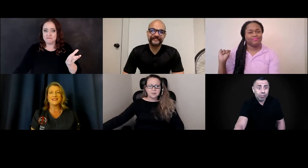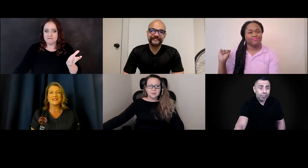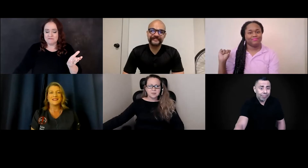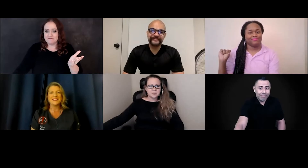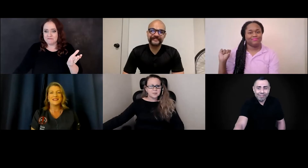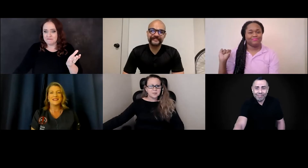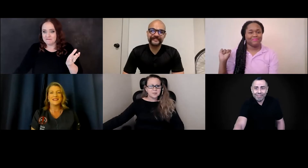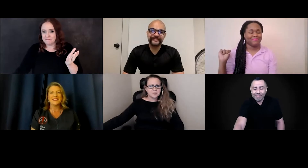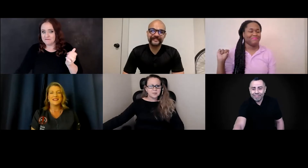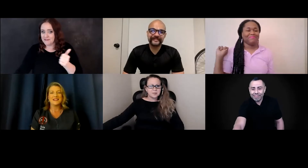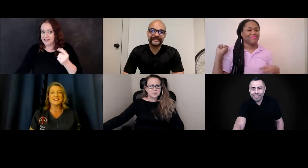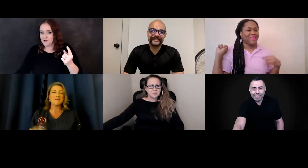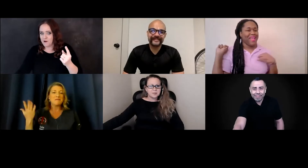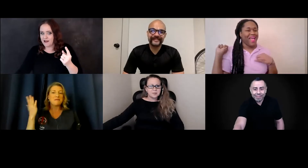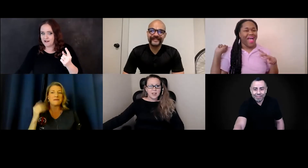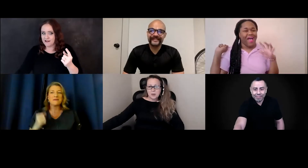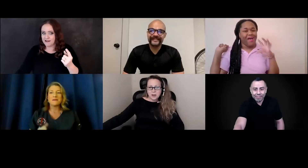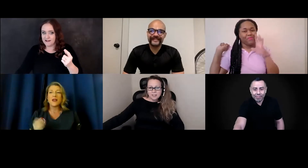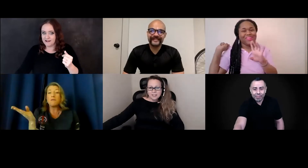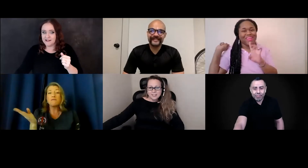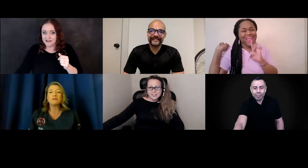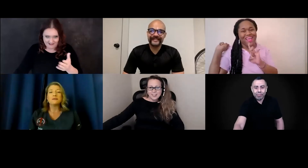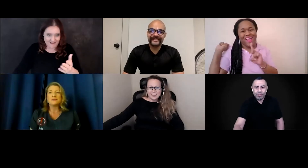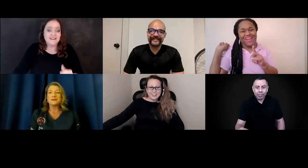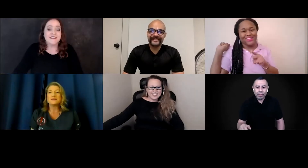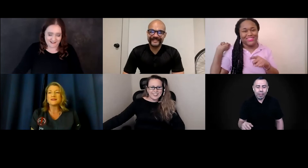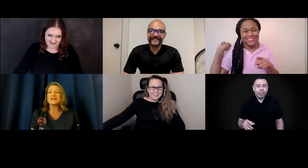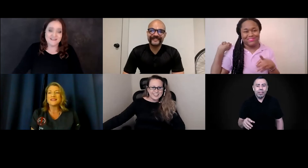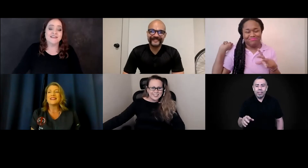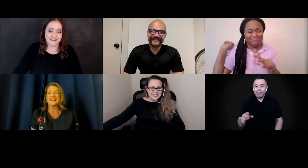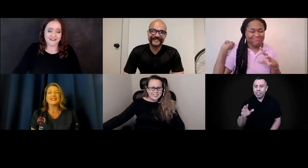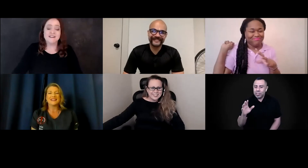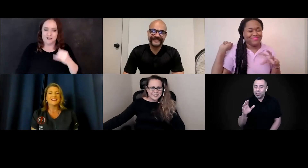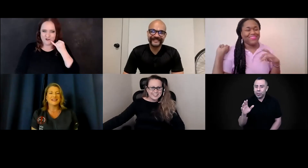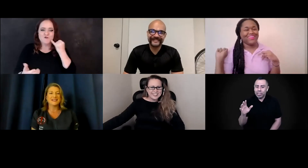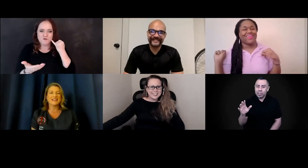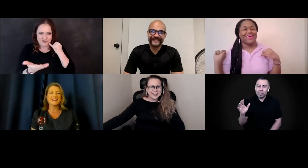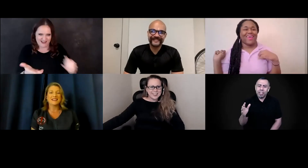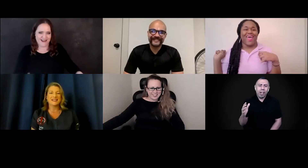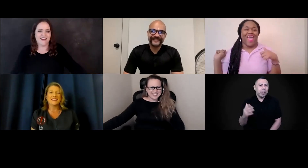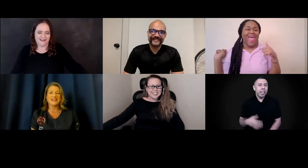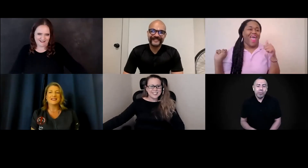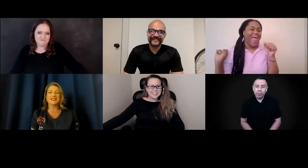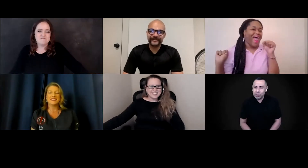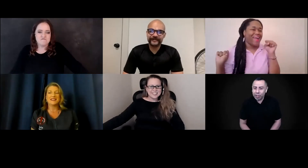Julia Kennedy: This is Julia speaking.